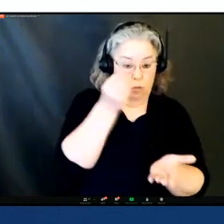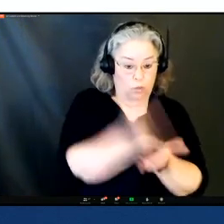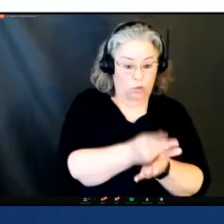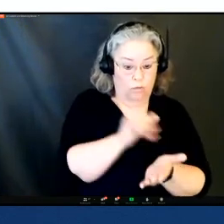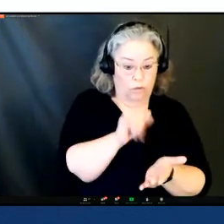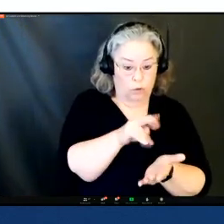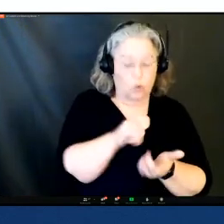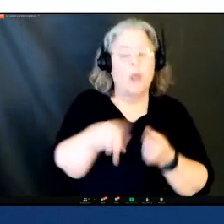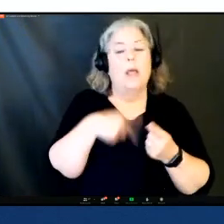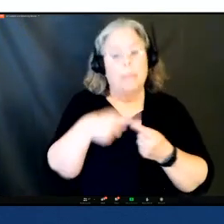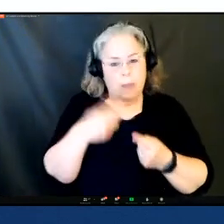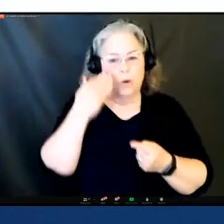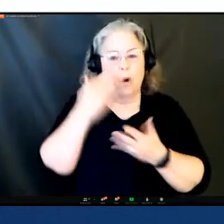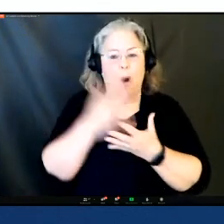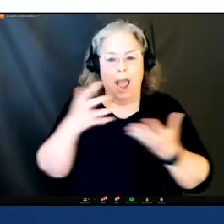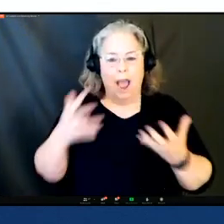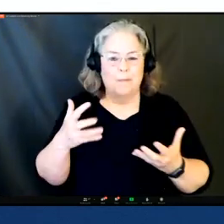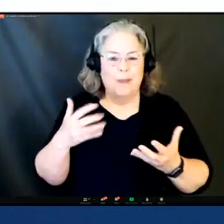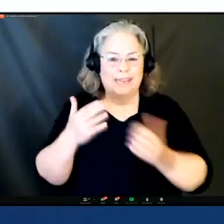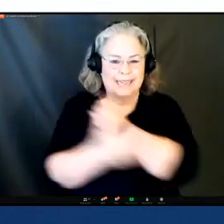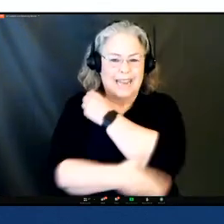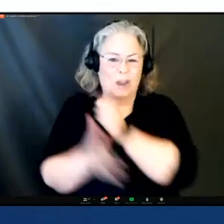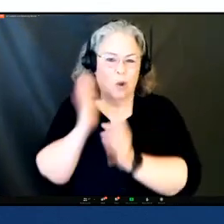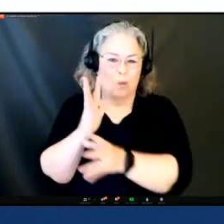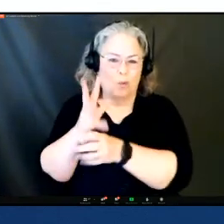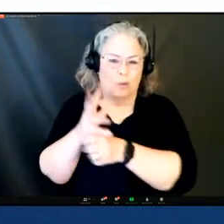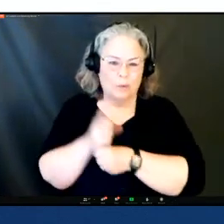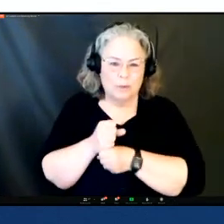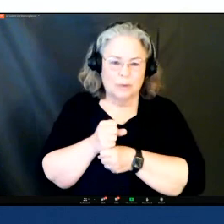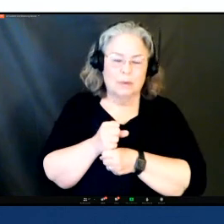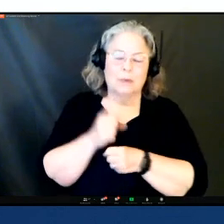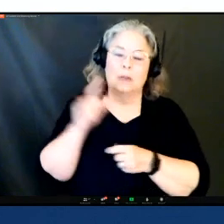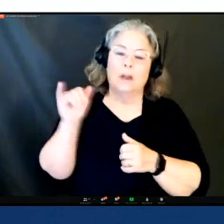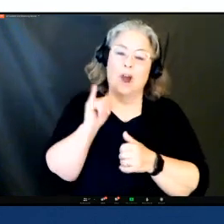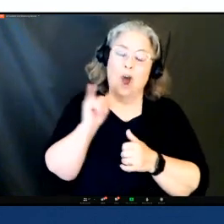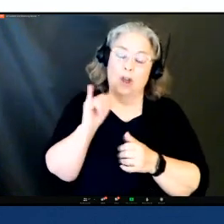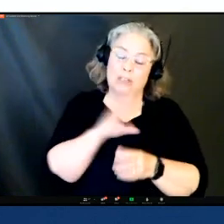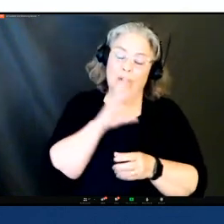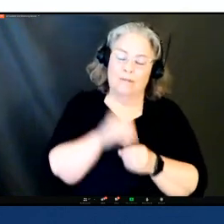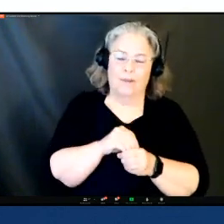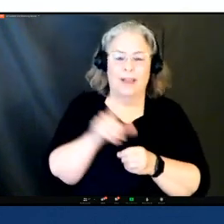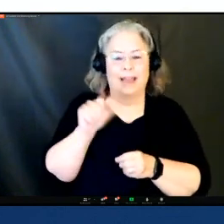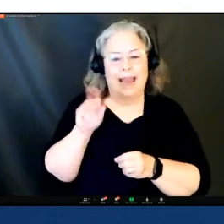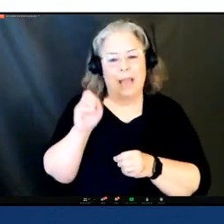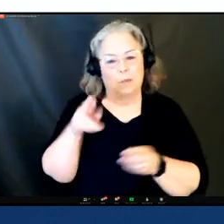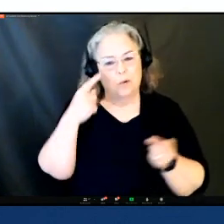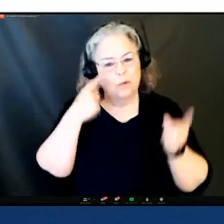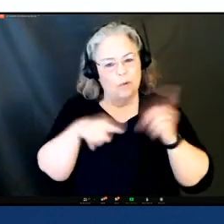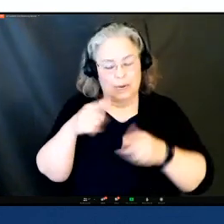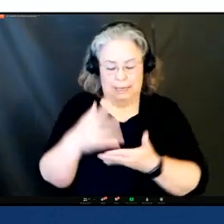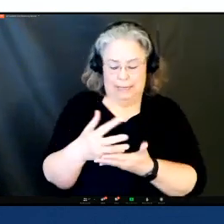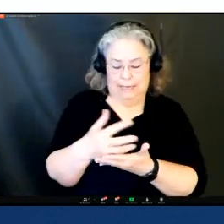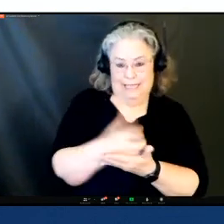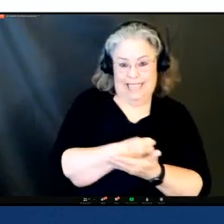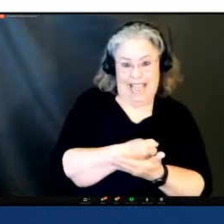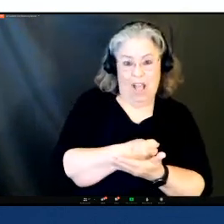The final consideration I'll mention here has to do with the county's labor agreements, salary and benefit costs are one of the largest components of the county's budget.